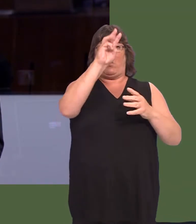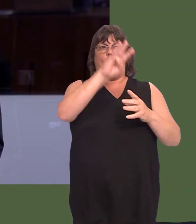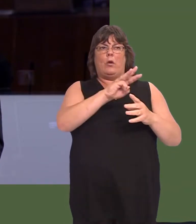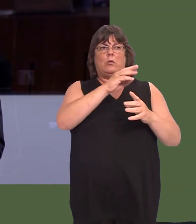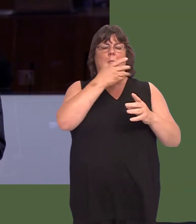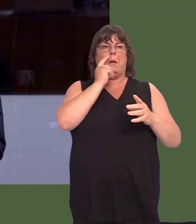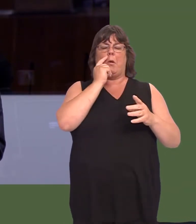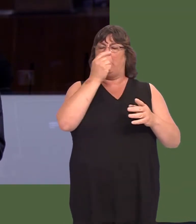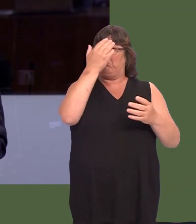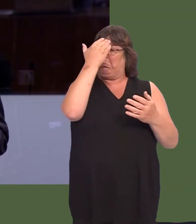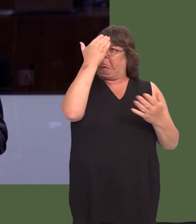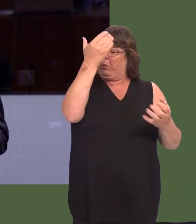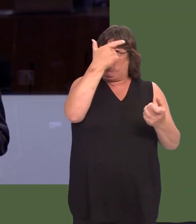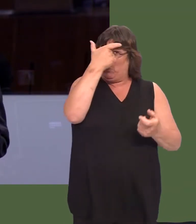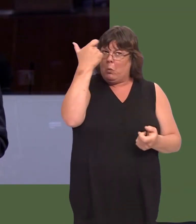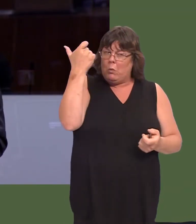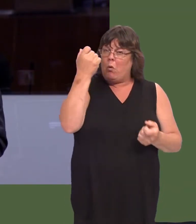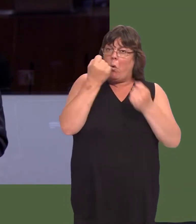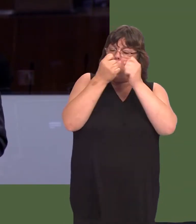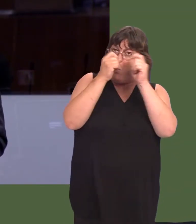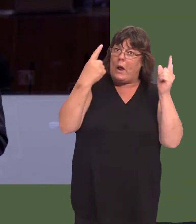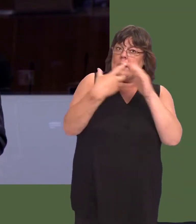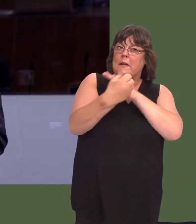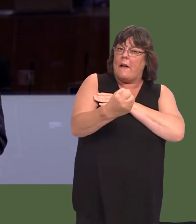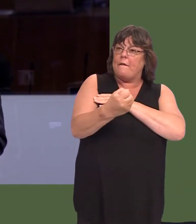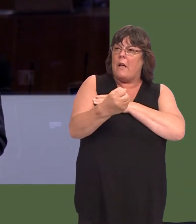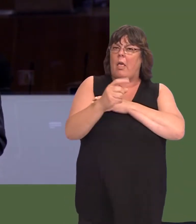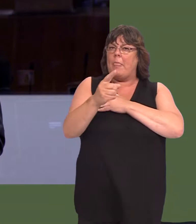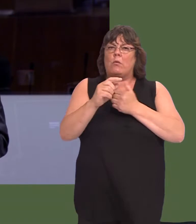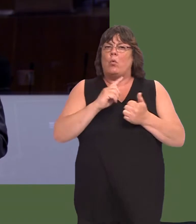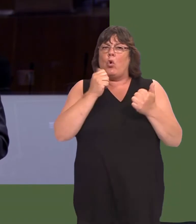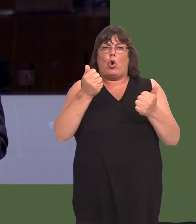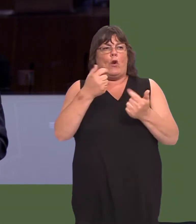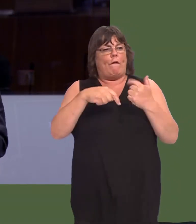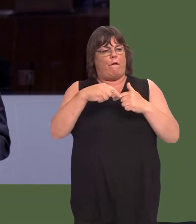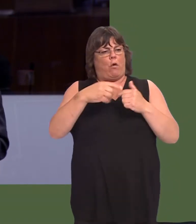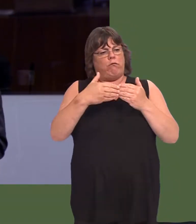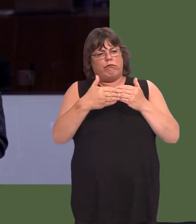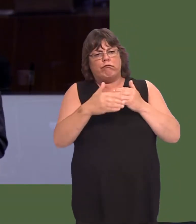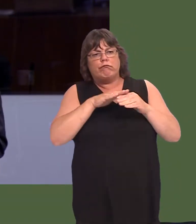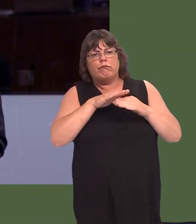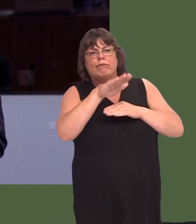the Welsh electorate out there, certainly the people who I speak to, and thatís not good in the medium and long term for that accountability?